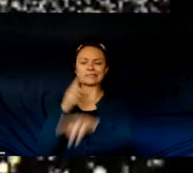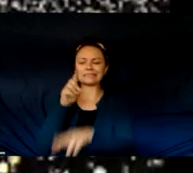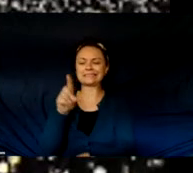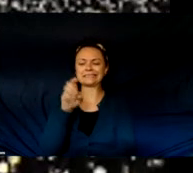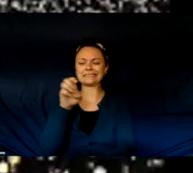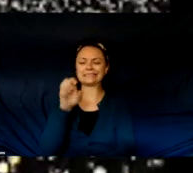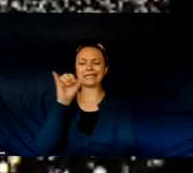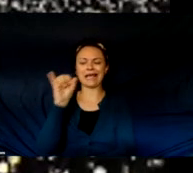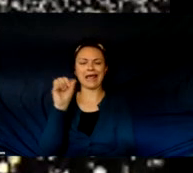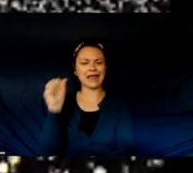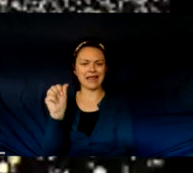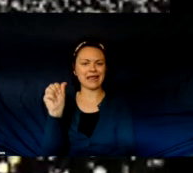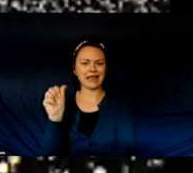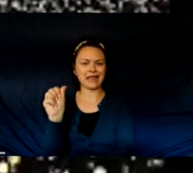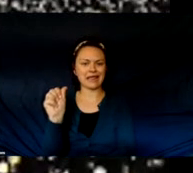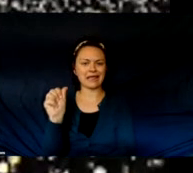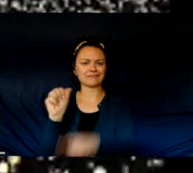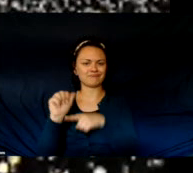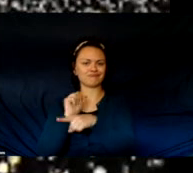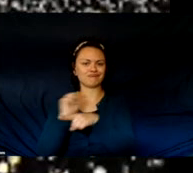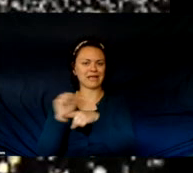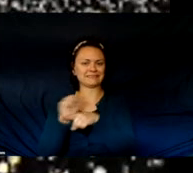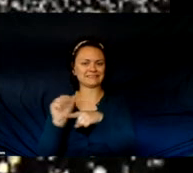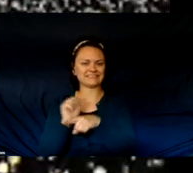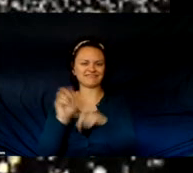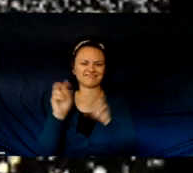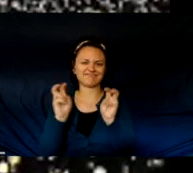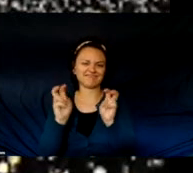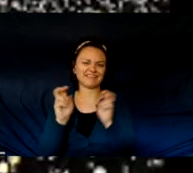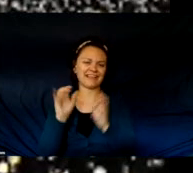as a sexy term I like to say,